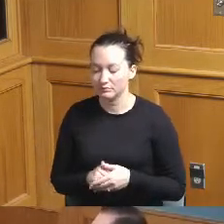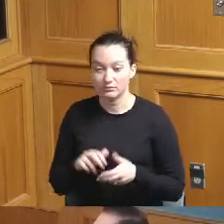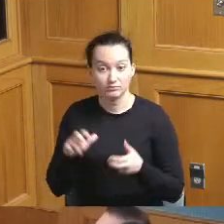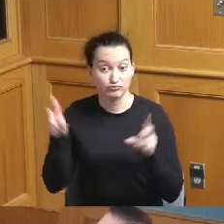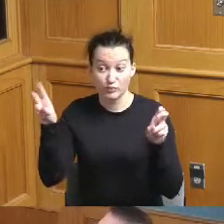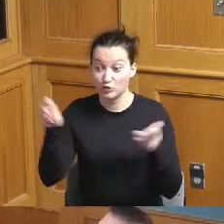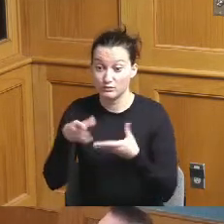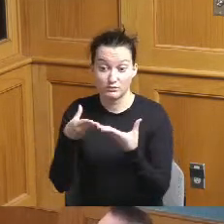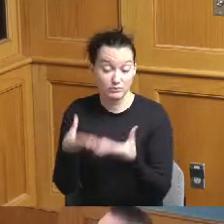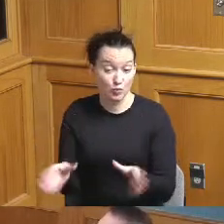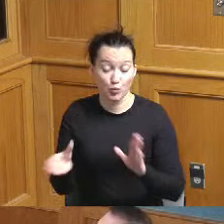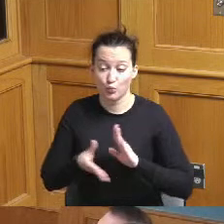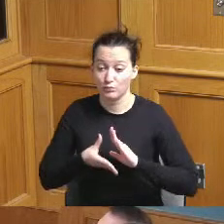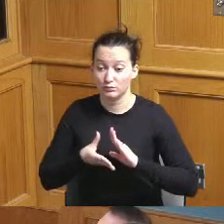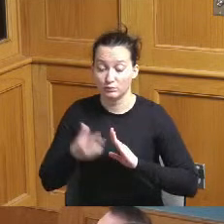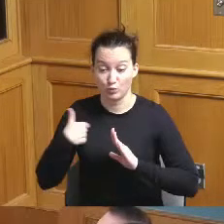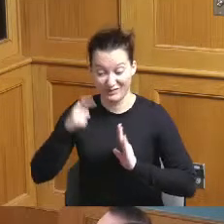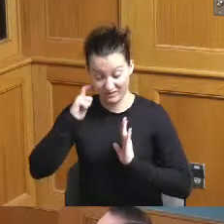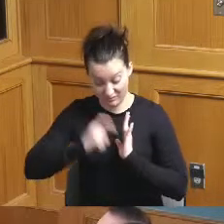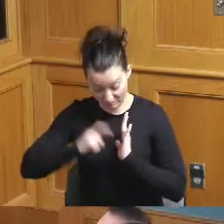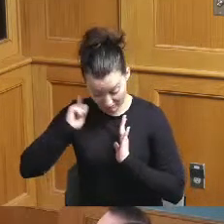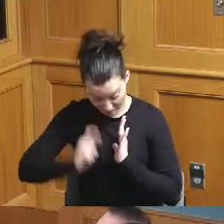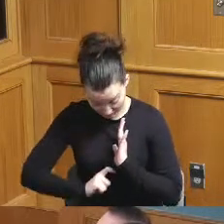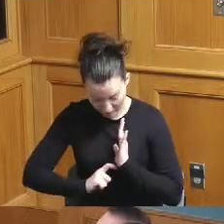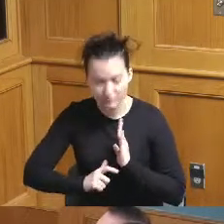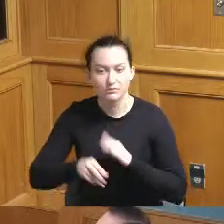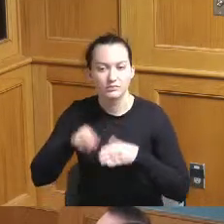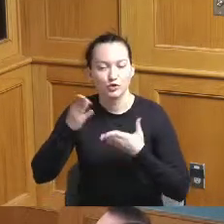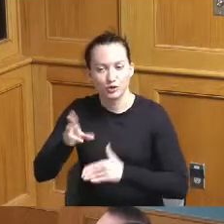court in general is running across that may cause some budgetary problems in the future